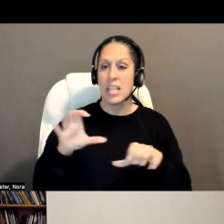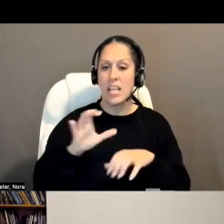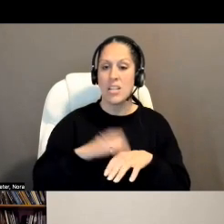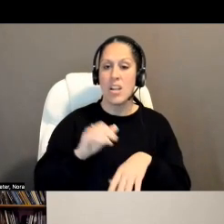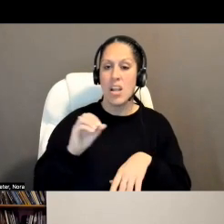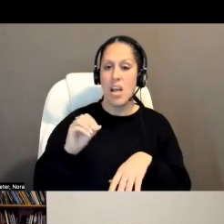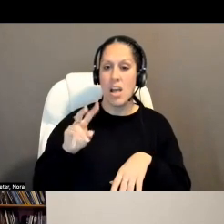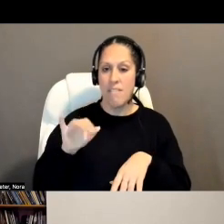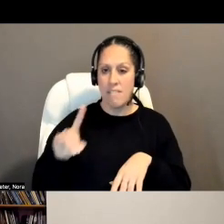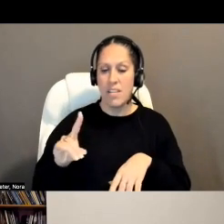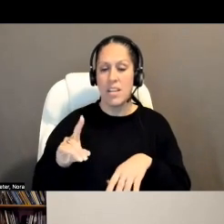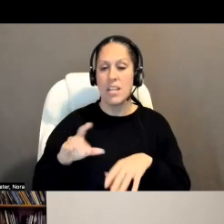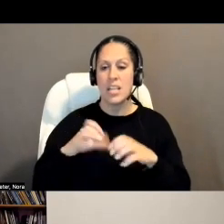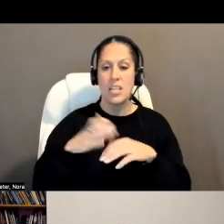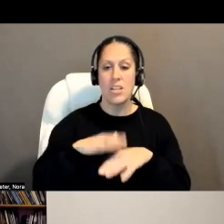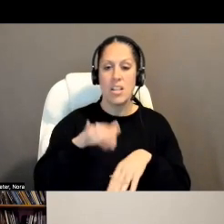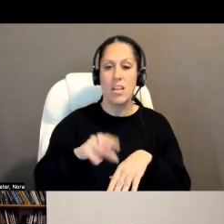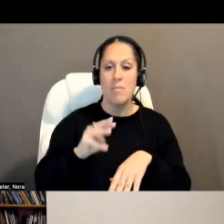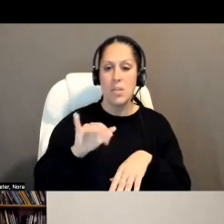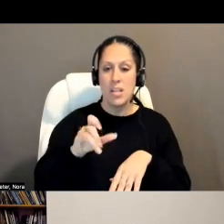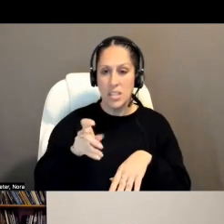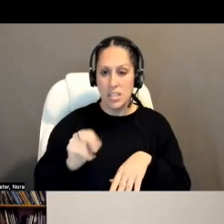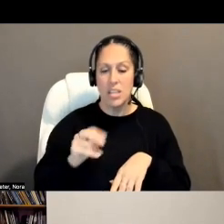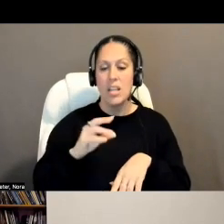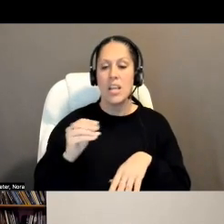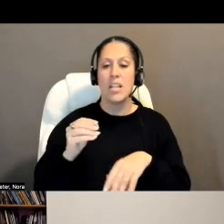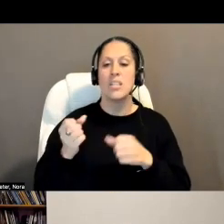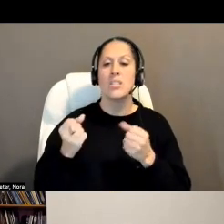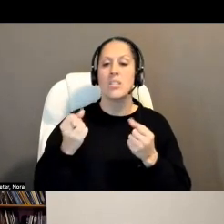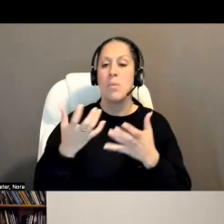I did a class that was like that on Milton. And there's some of the things that I